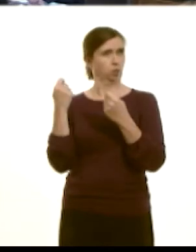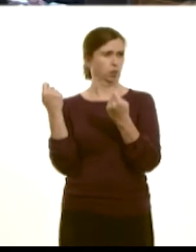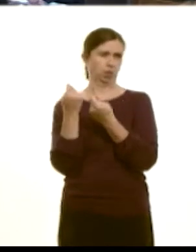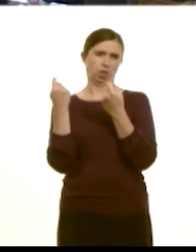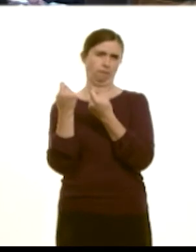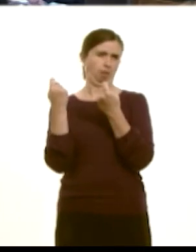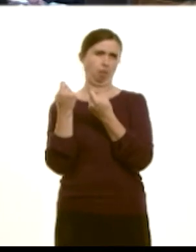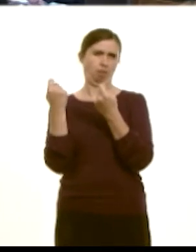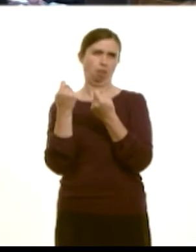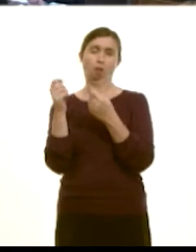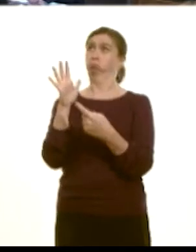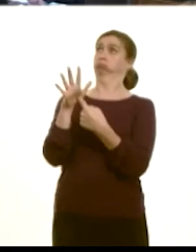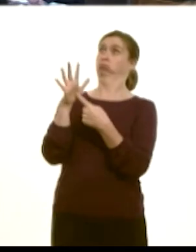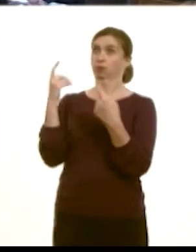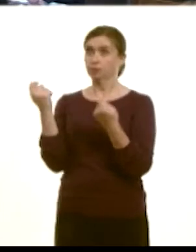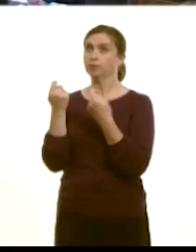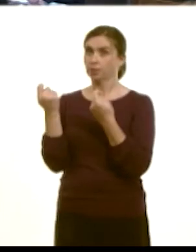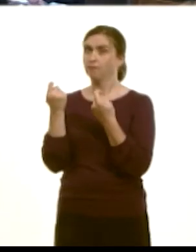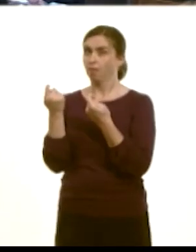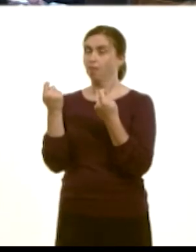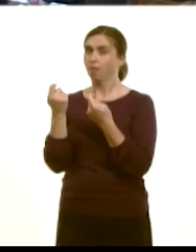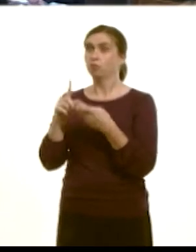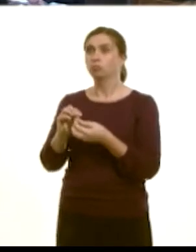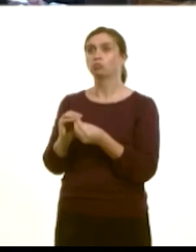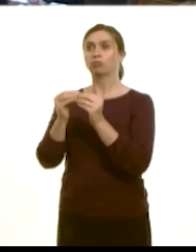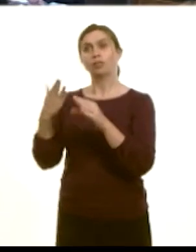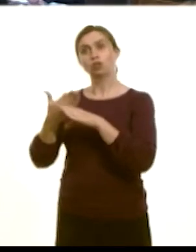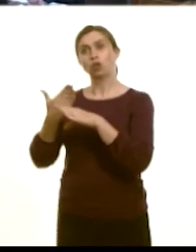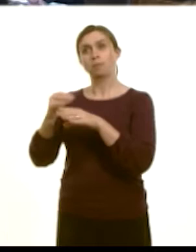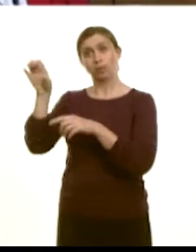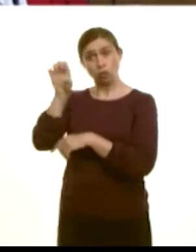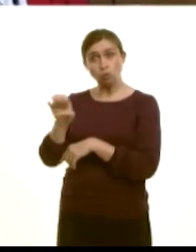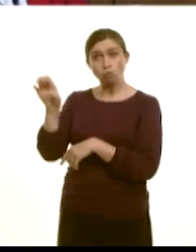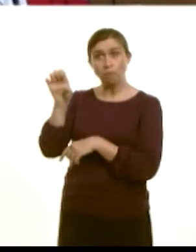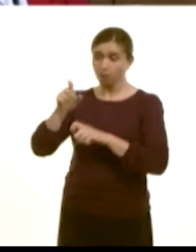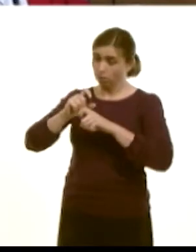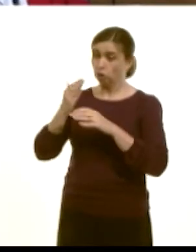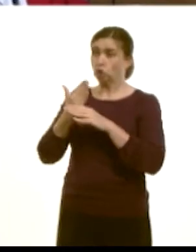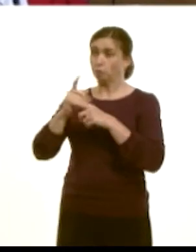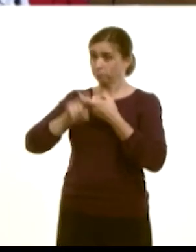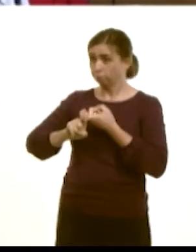in terms of the creation of jobs in Europe, and sustainable jobs as well.